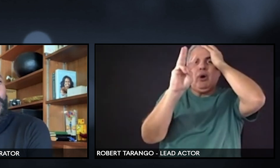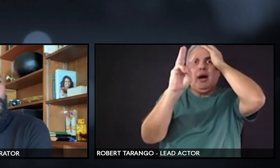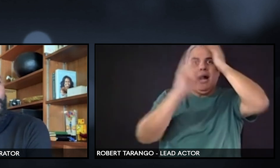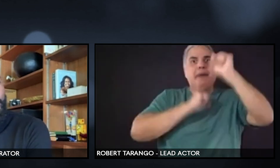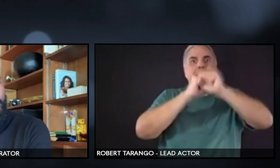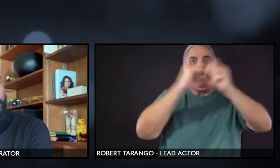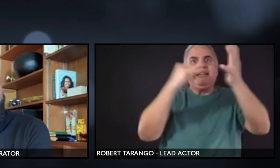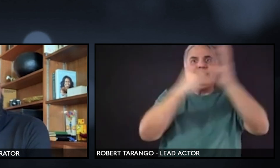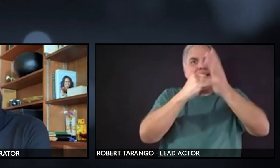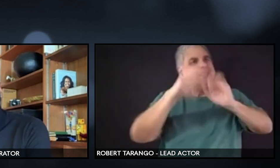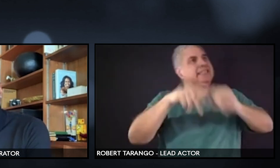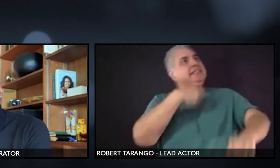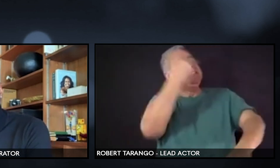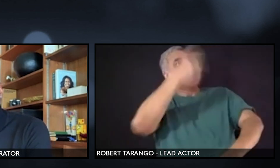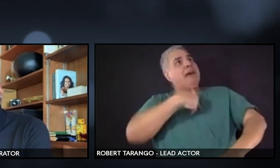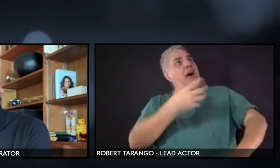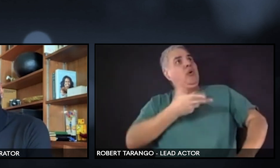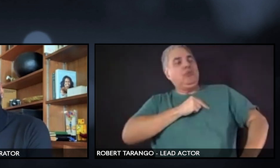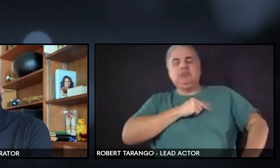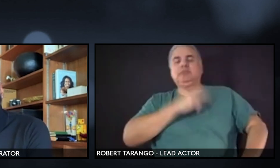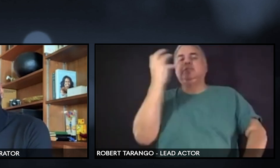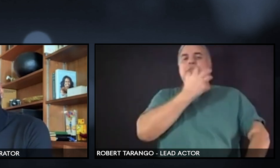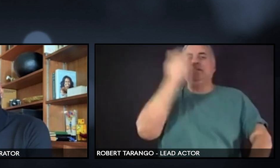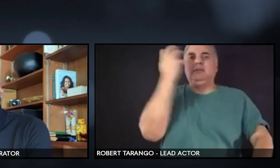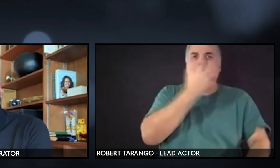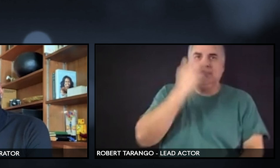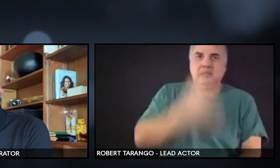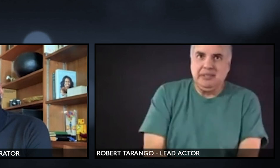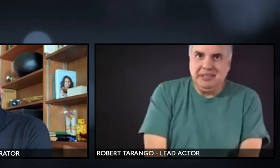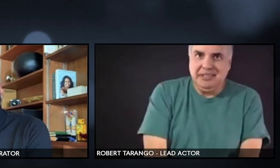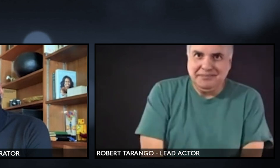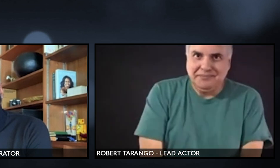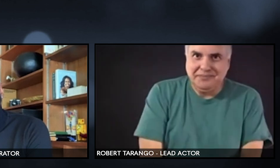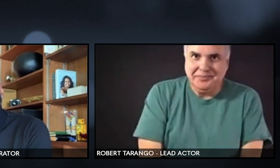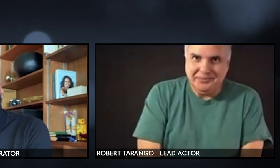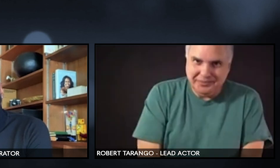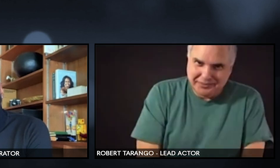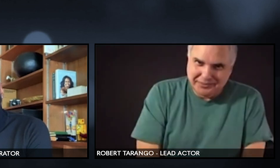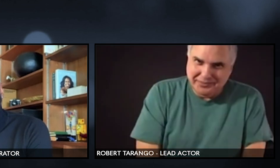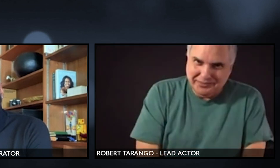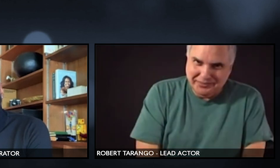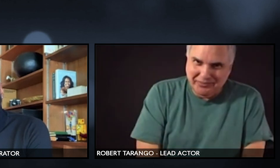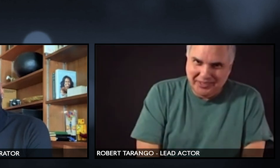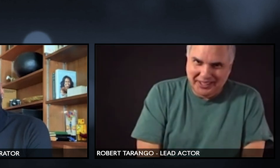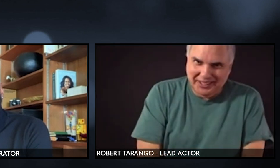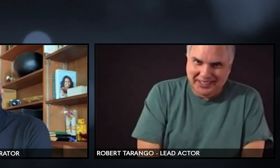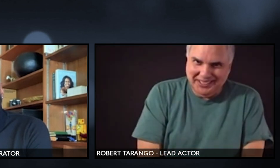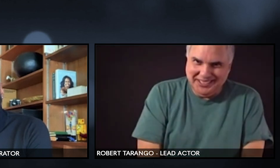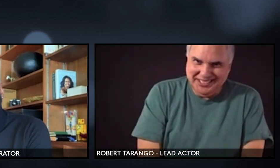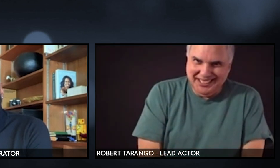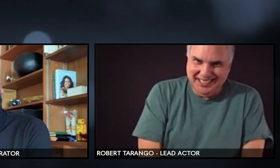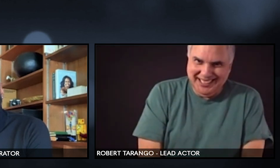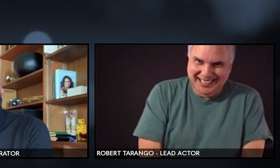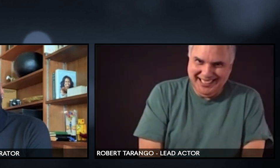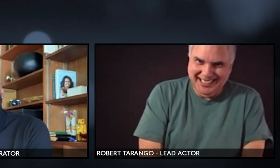know how to describe it. It's really, again, indescribable that I feel like I was a part of this and it was my own.